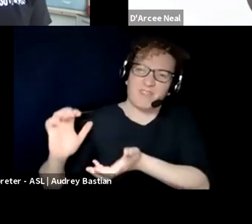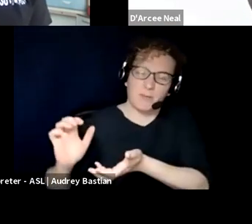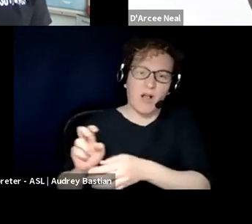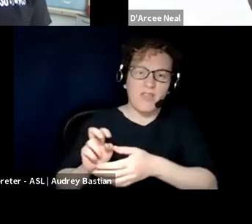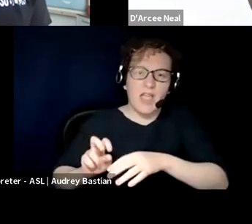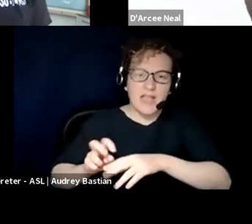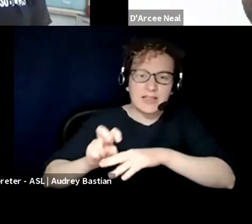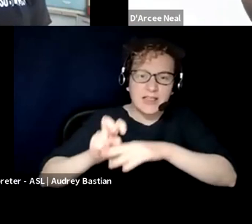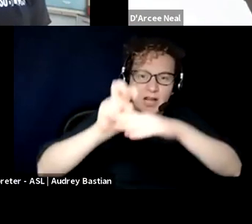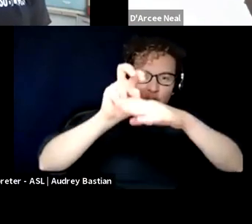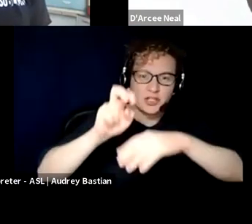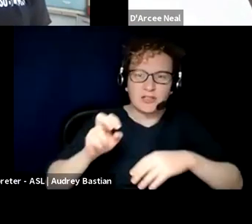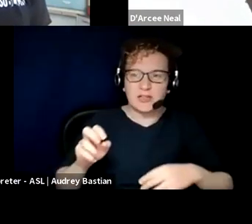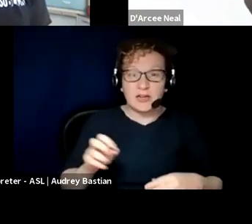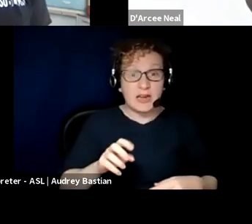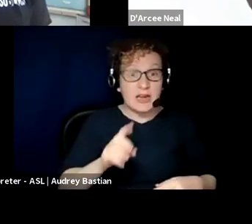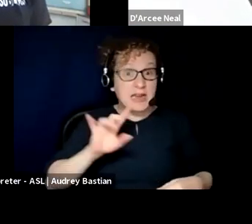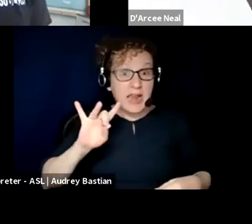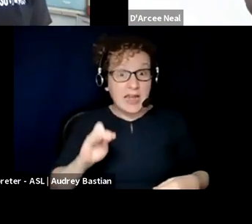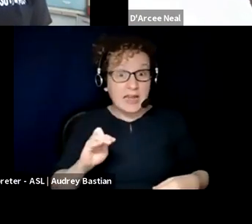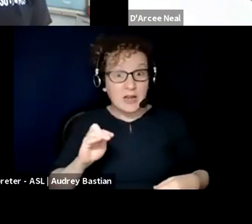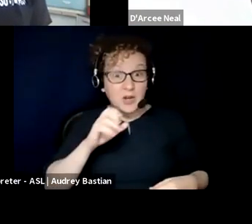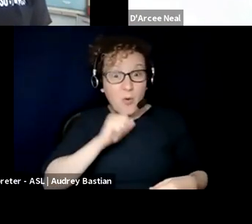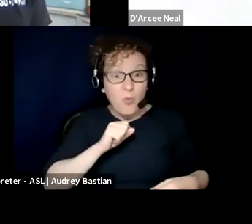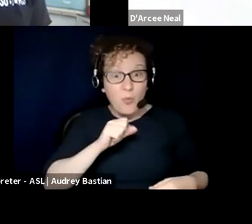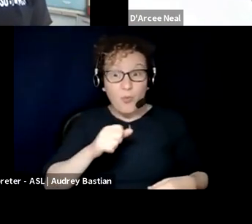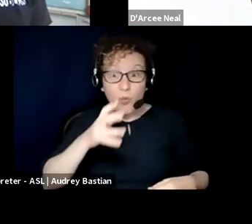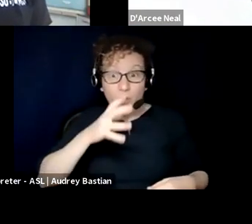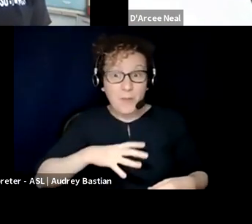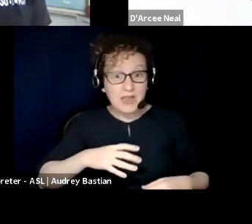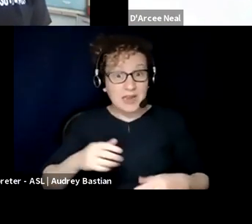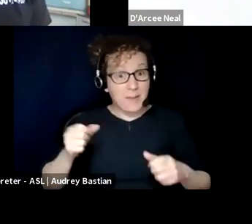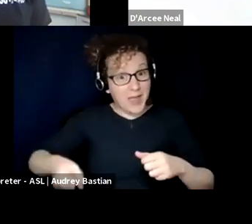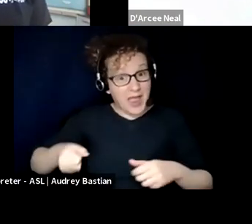I watched an 80-year-old woman wop this policeman over the head with her bag because people were